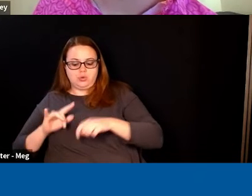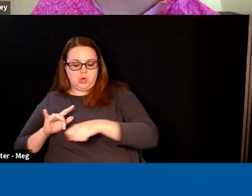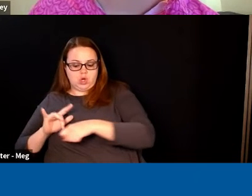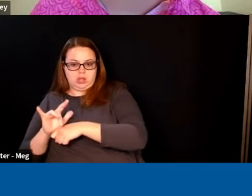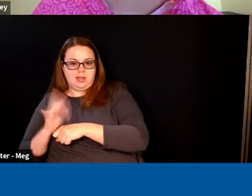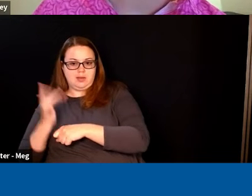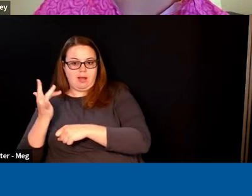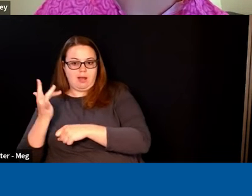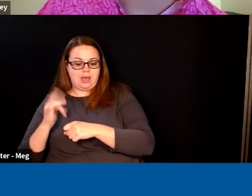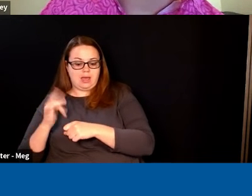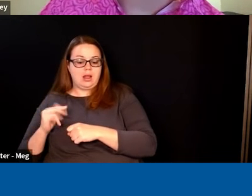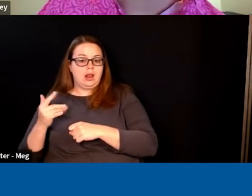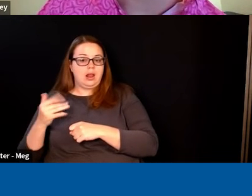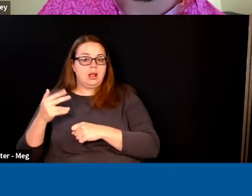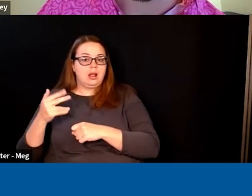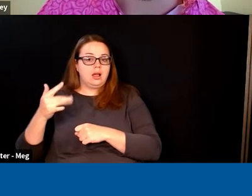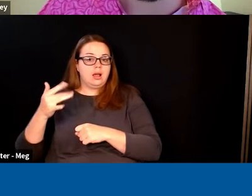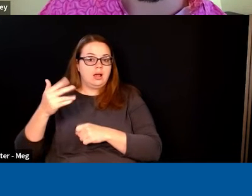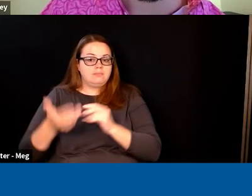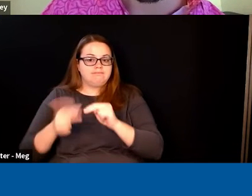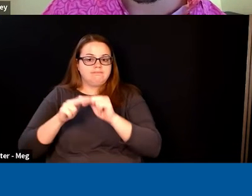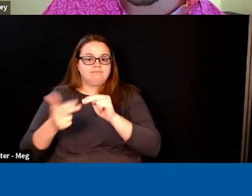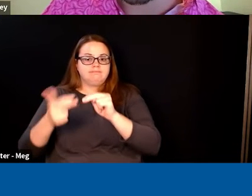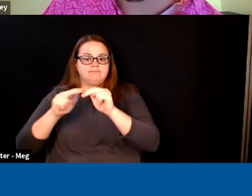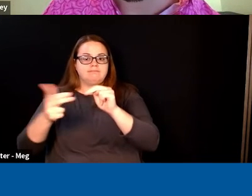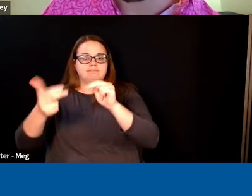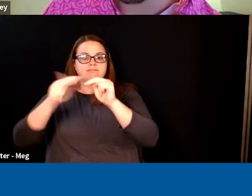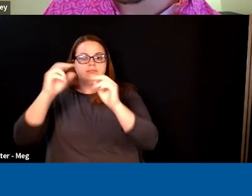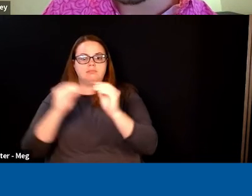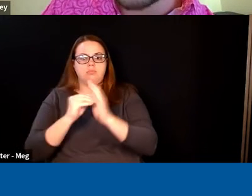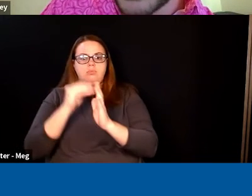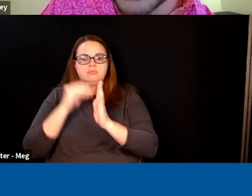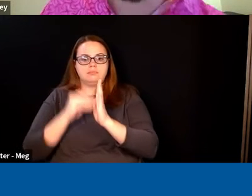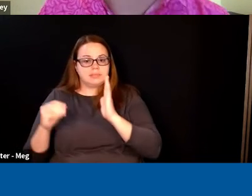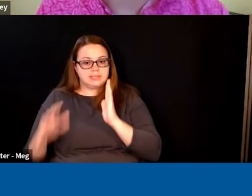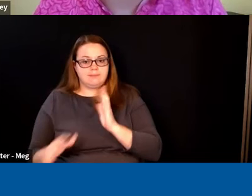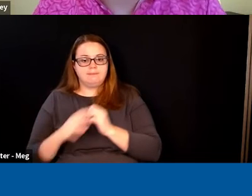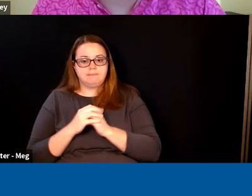So when you start first creating those UI elements in code that you're gonna be using to build the entire experience